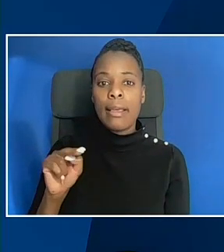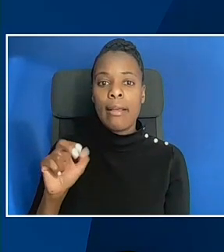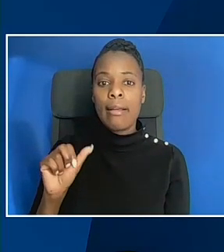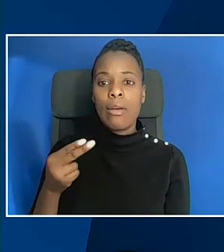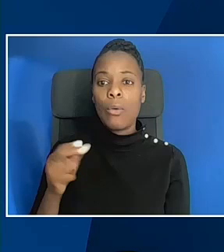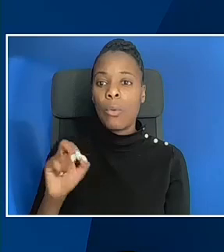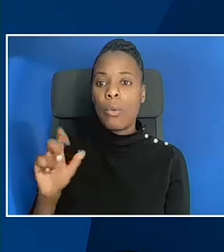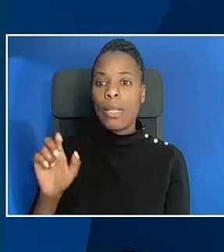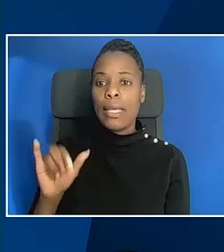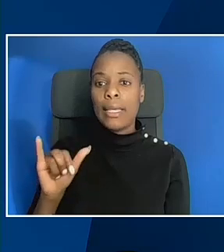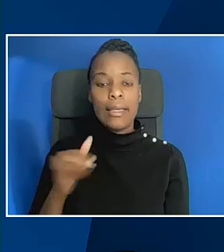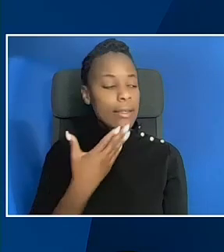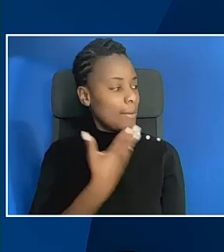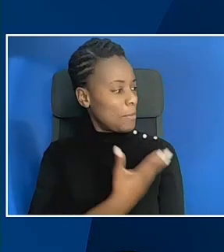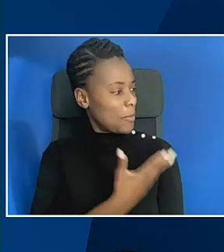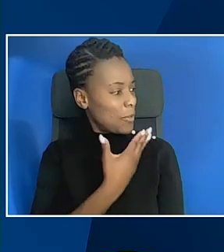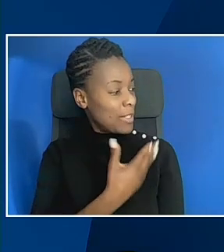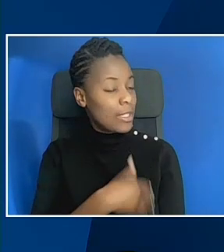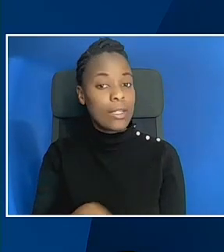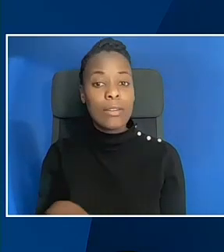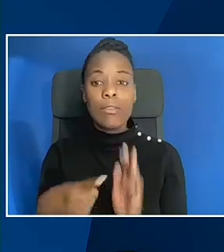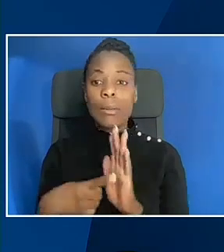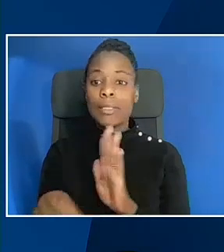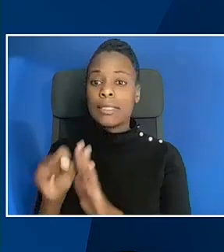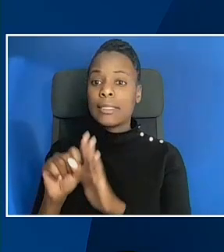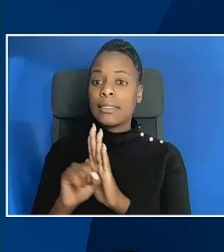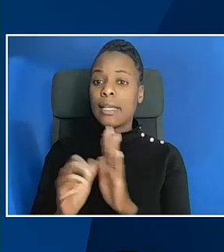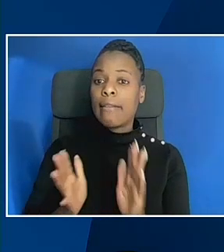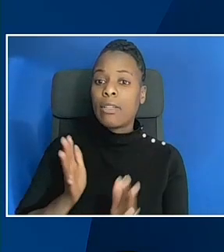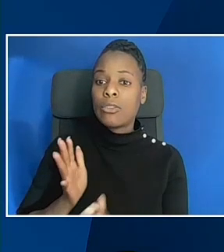Representing the state officials, we have John Ware.